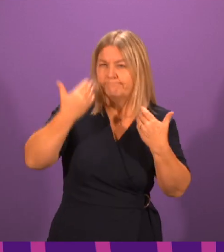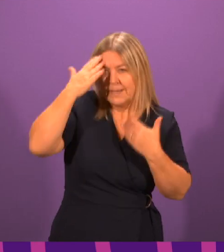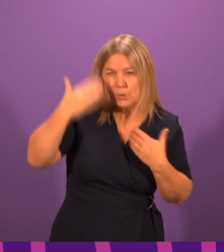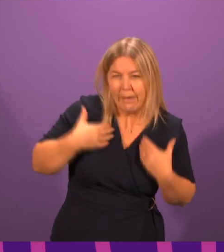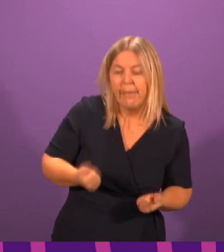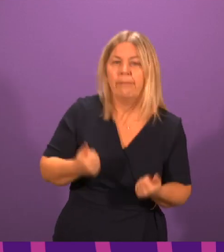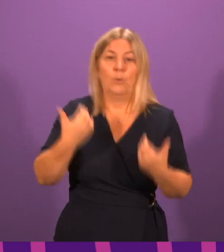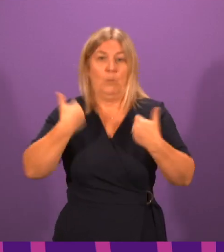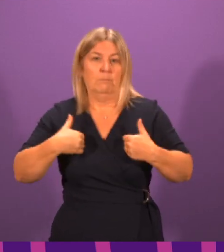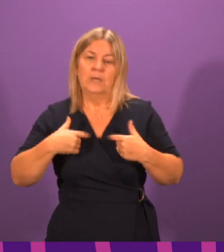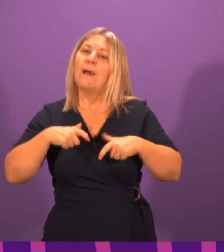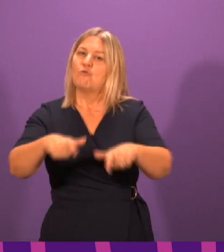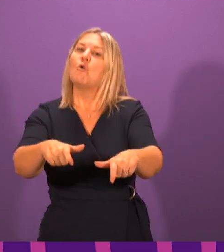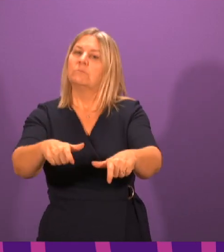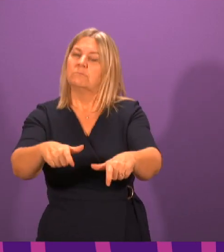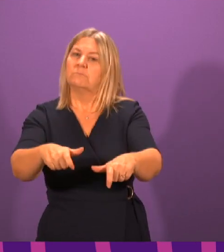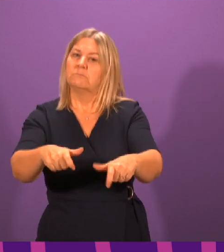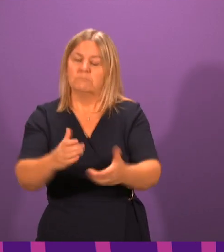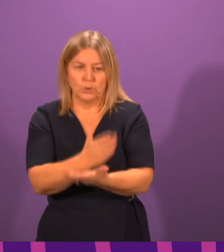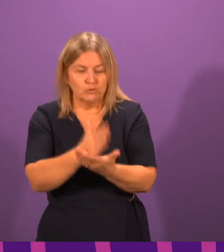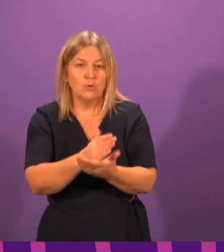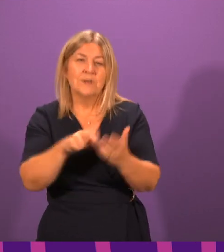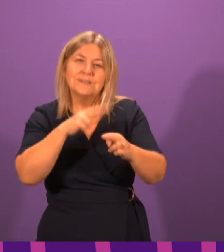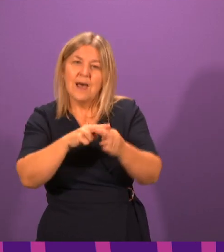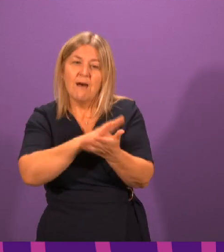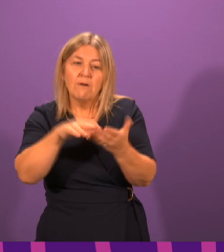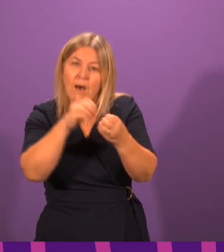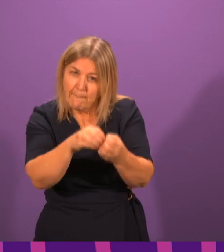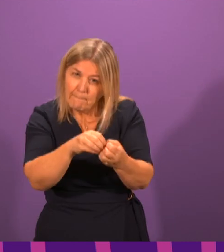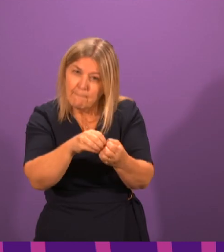stays in place, and I intend to ensure that staff hubs and rest areas are maintained